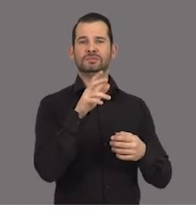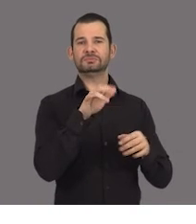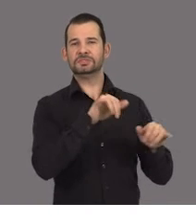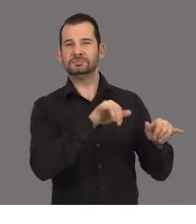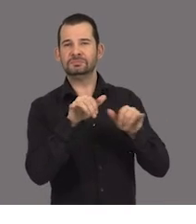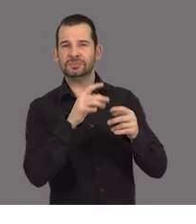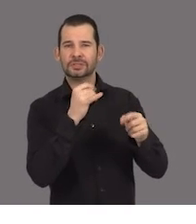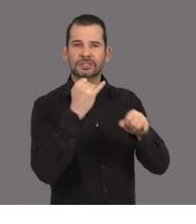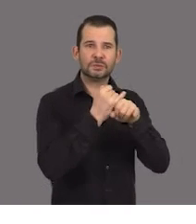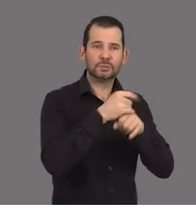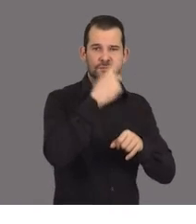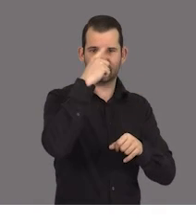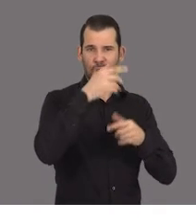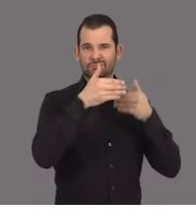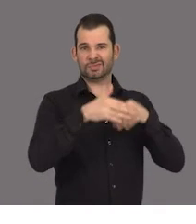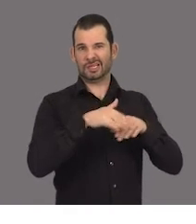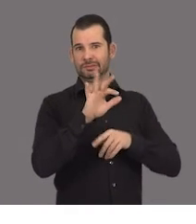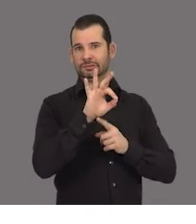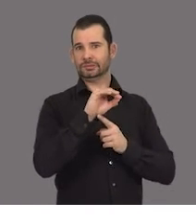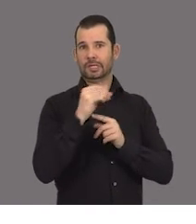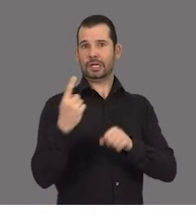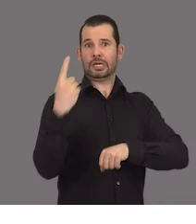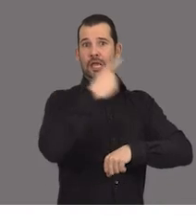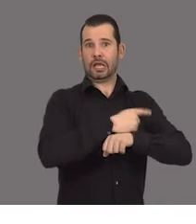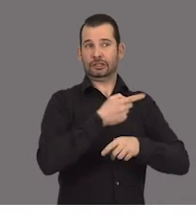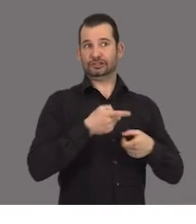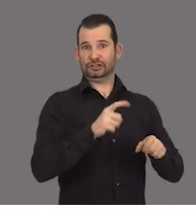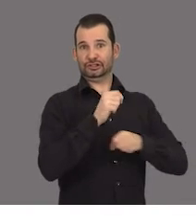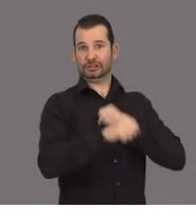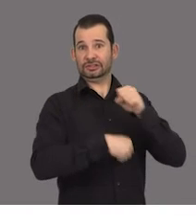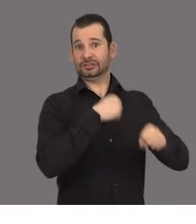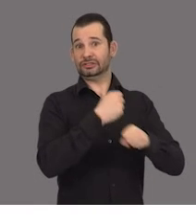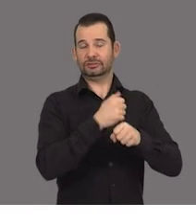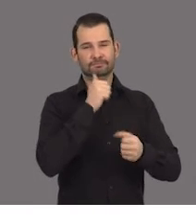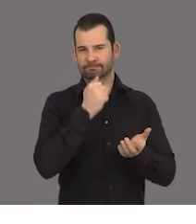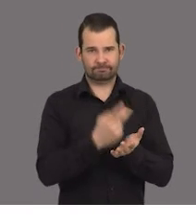or, if you don’t have to pay tax in Canada because you are an officer